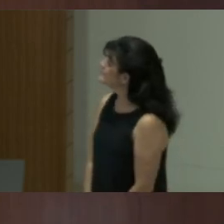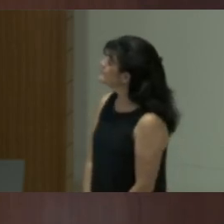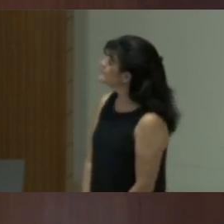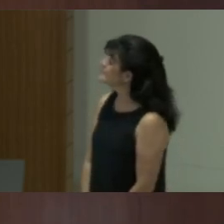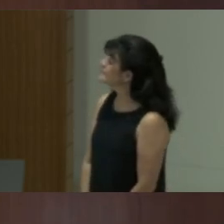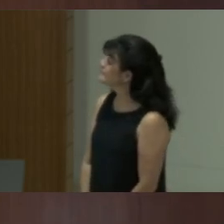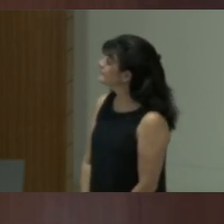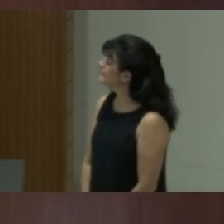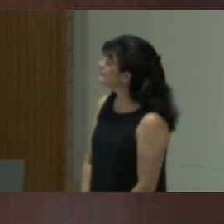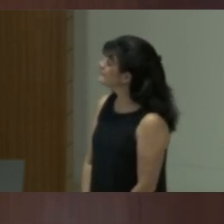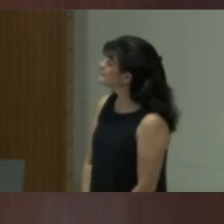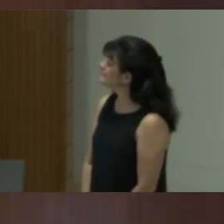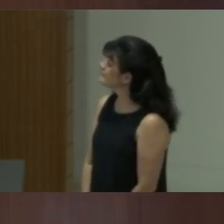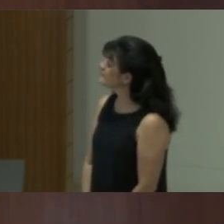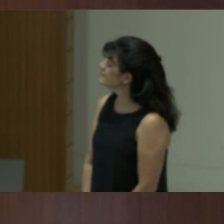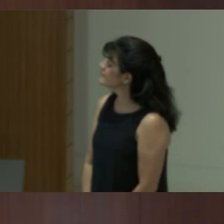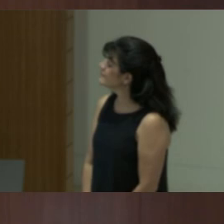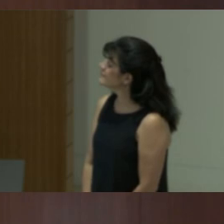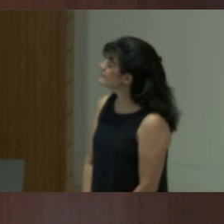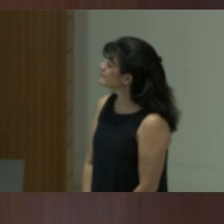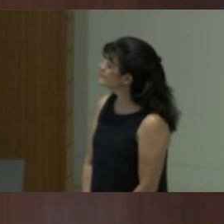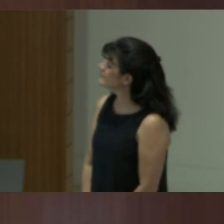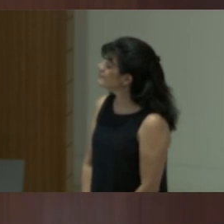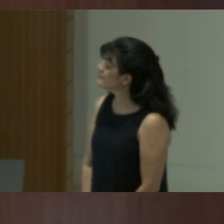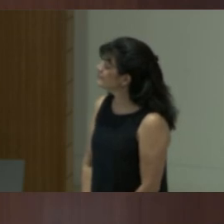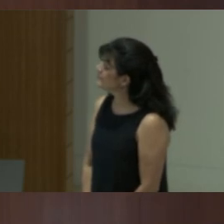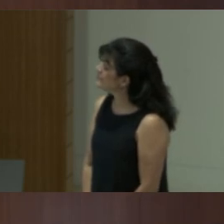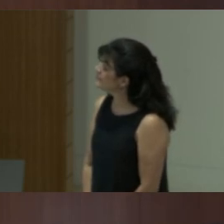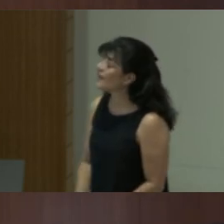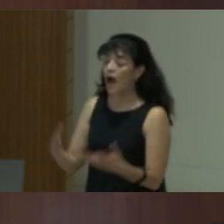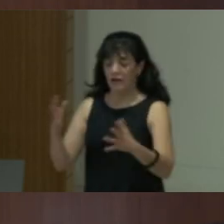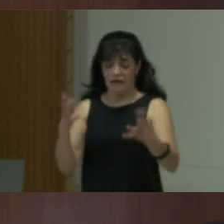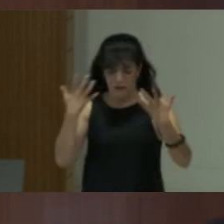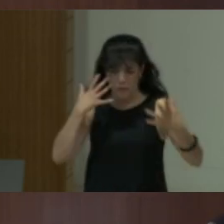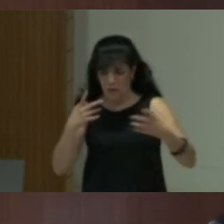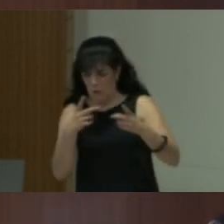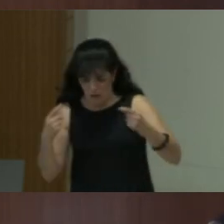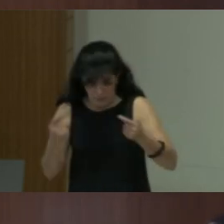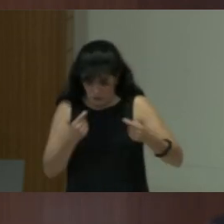I don't know if I can actually top that builling. But there we go.